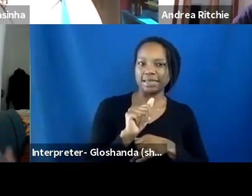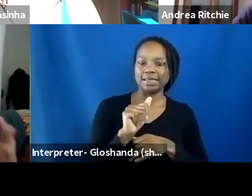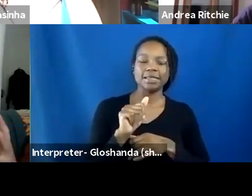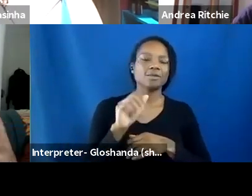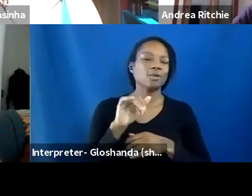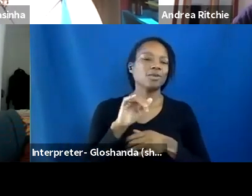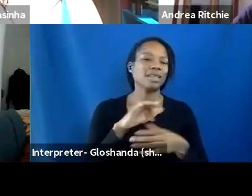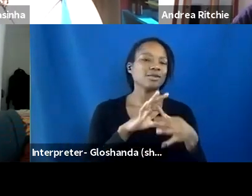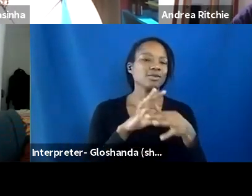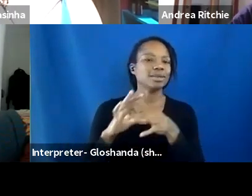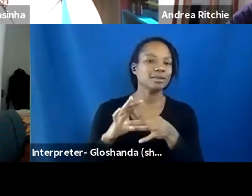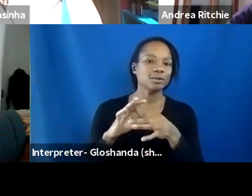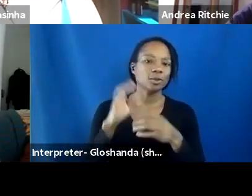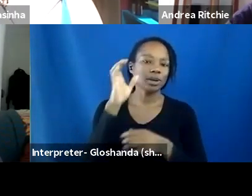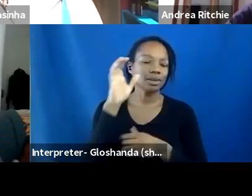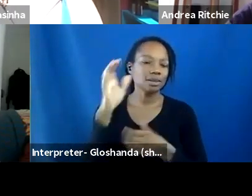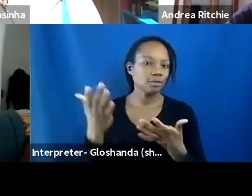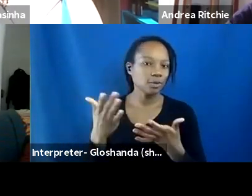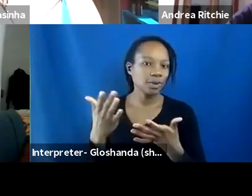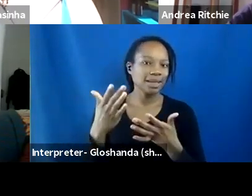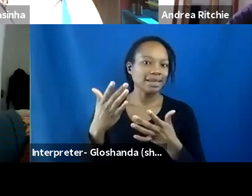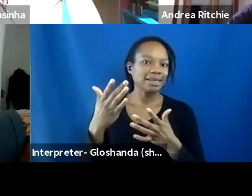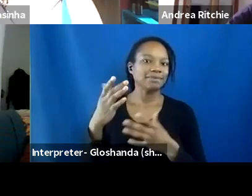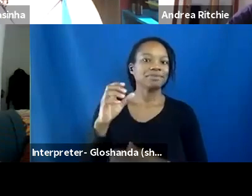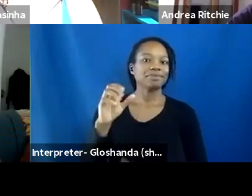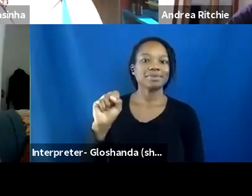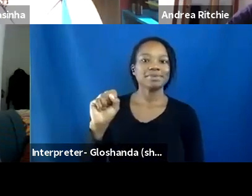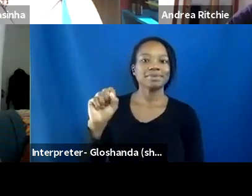how internalized ableism, insanism,